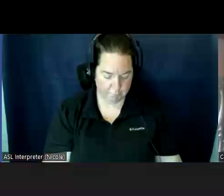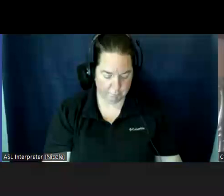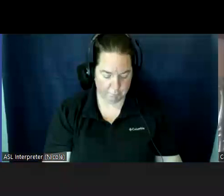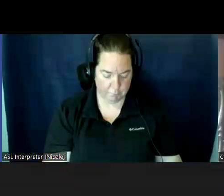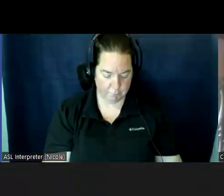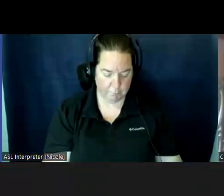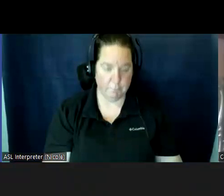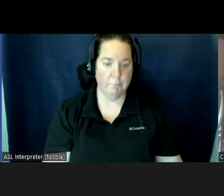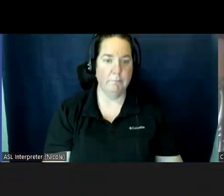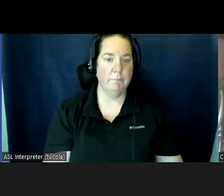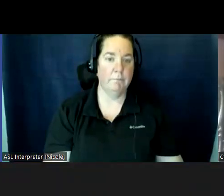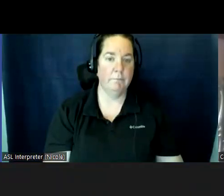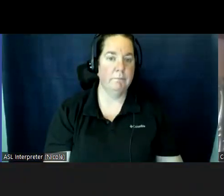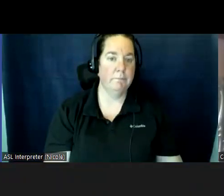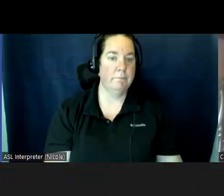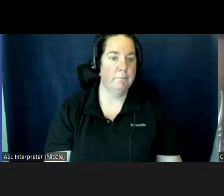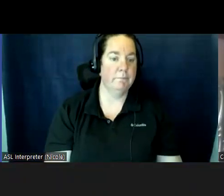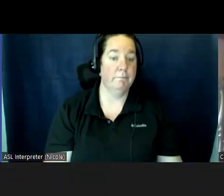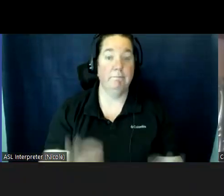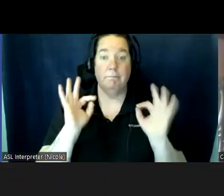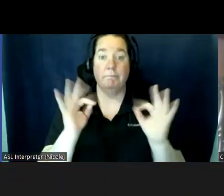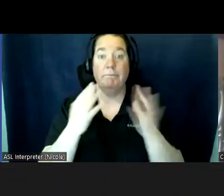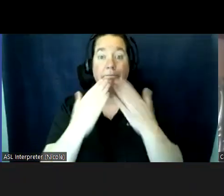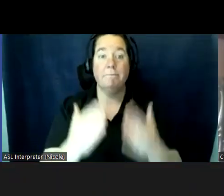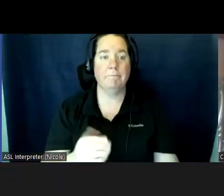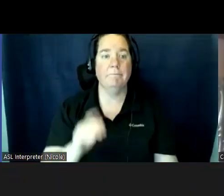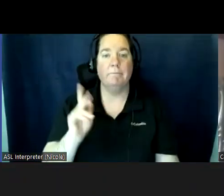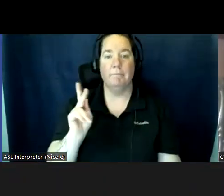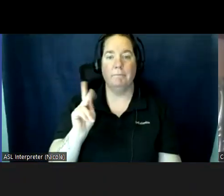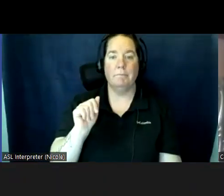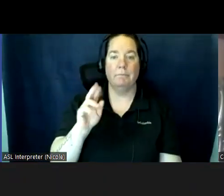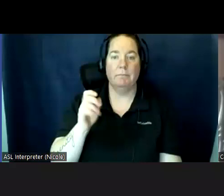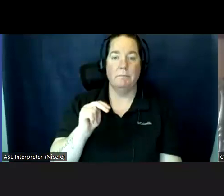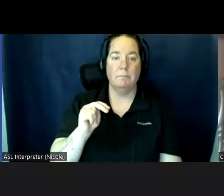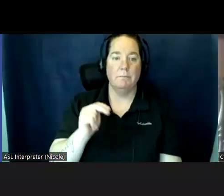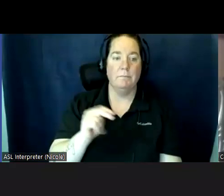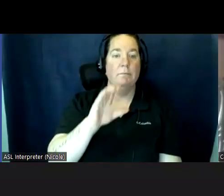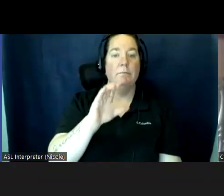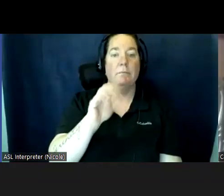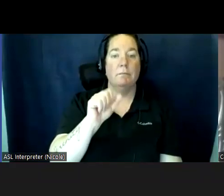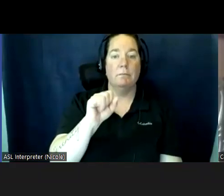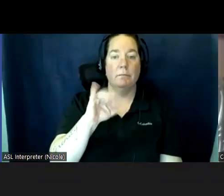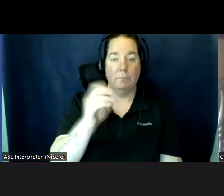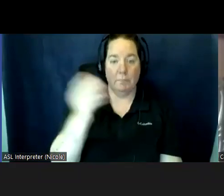Thank you, okay. Cassie has let us know that for the questions that she didn't